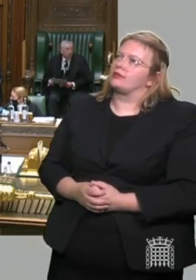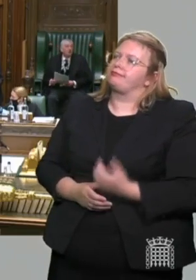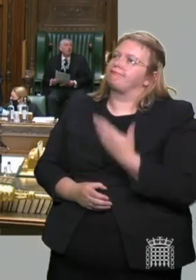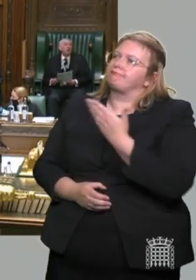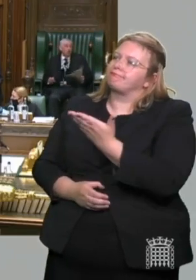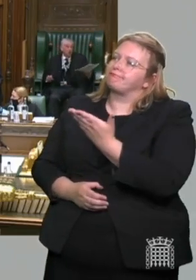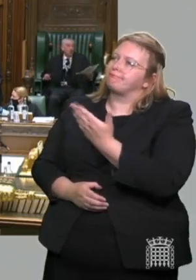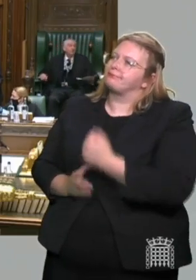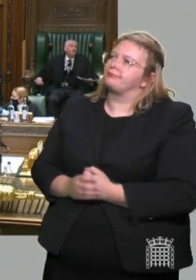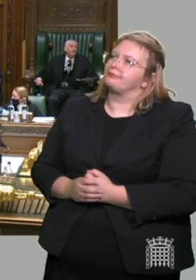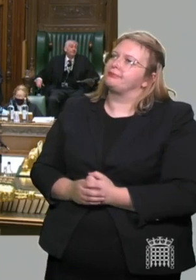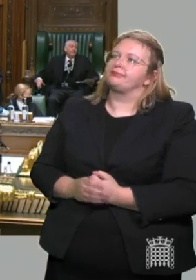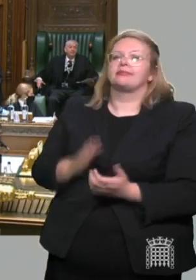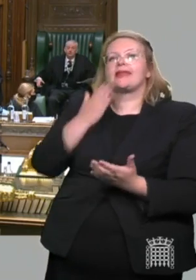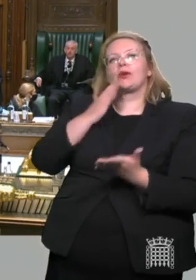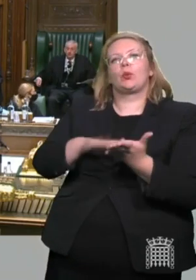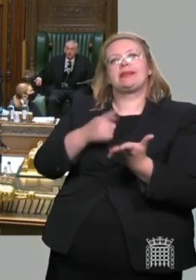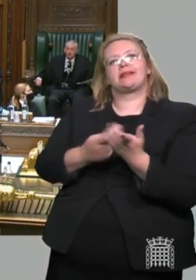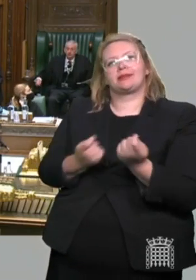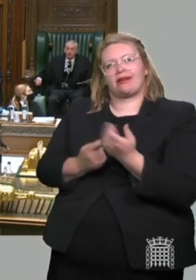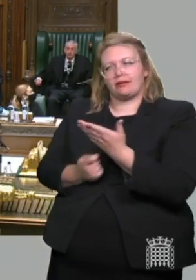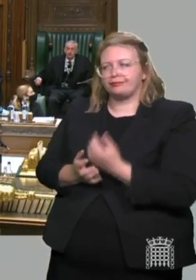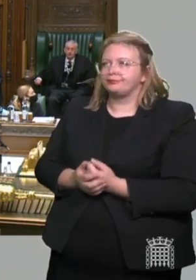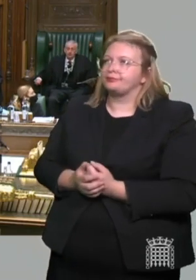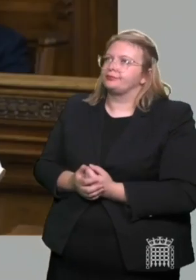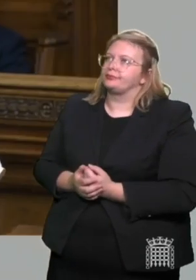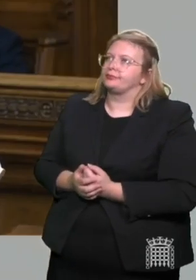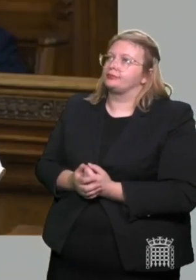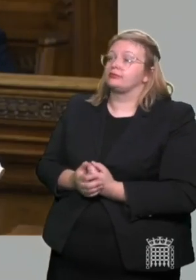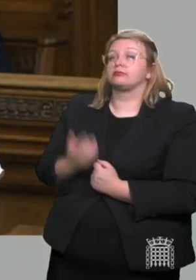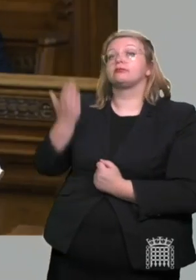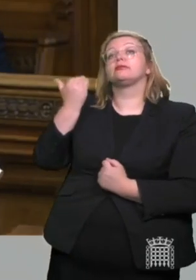The integrated review confirms the vital role that the Atomic Weapons Establishment in Berkshire will